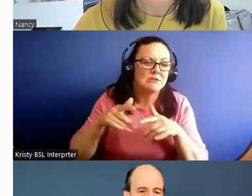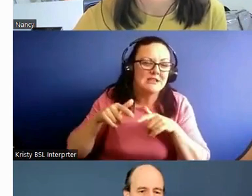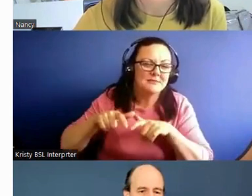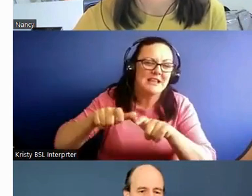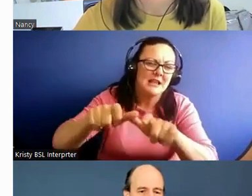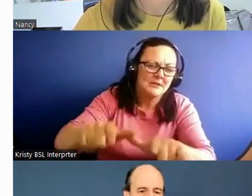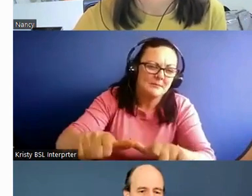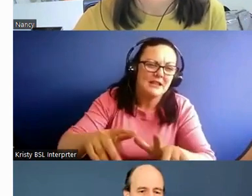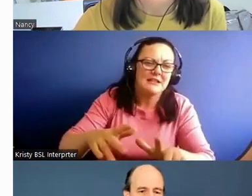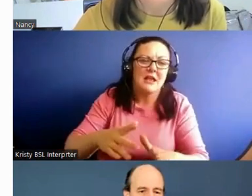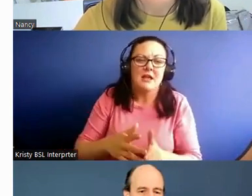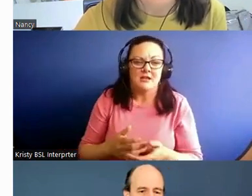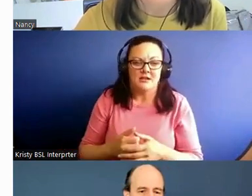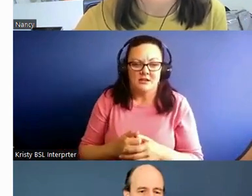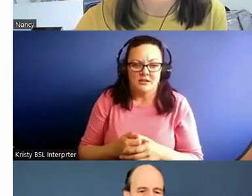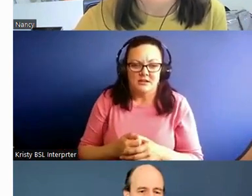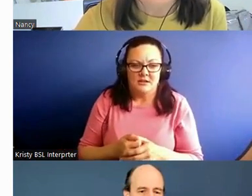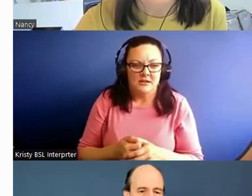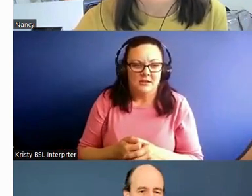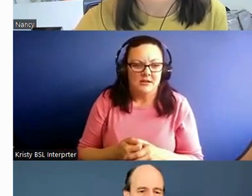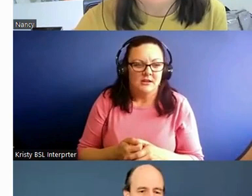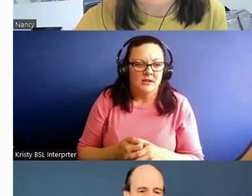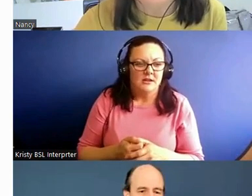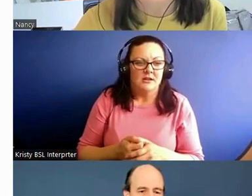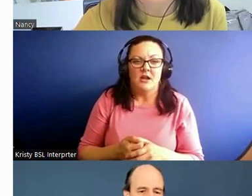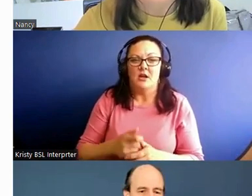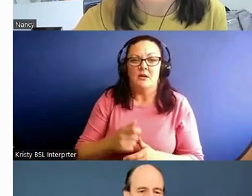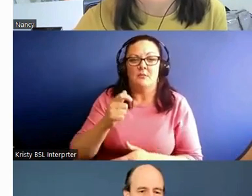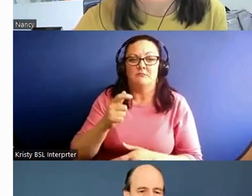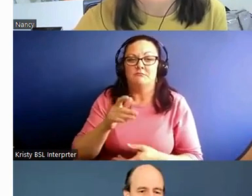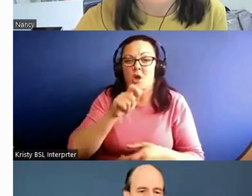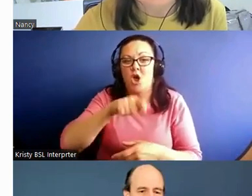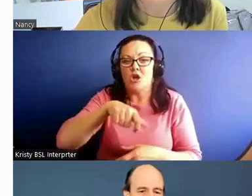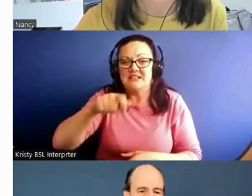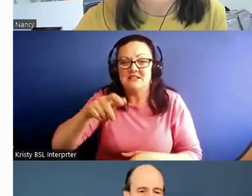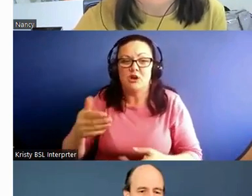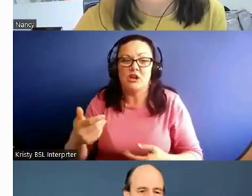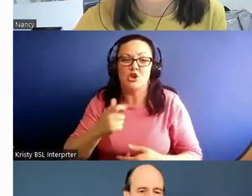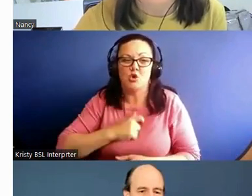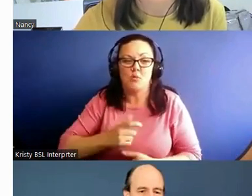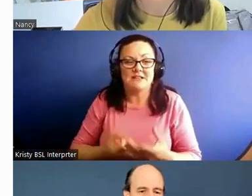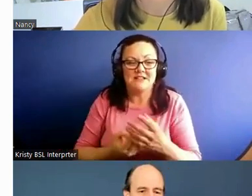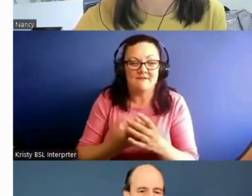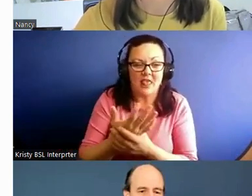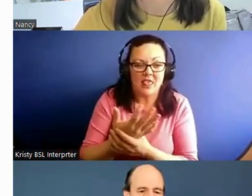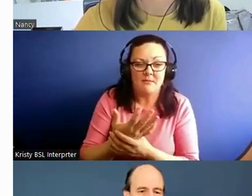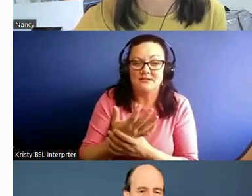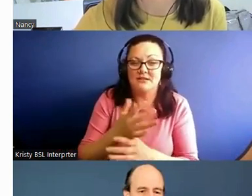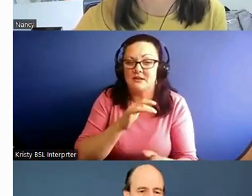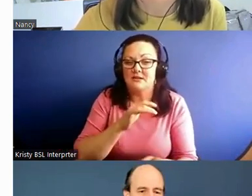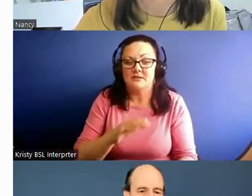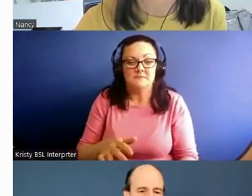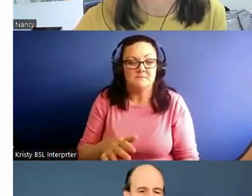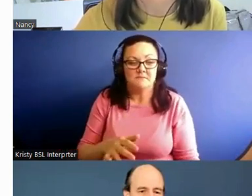100%. Participatory human development. Participating in it, people are more likely to be more